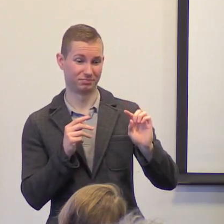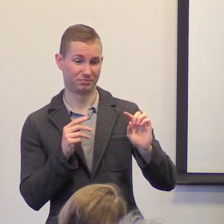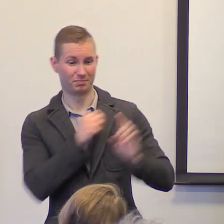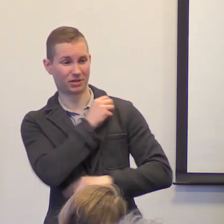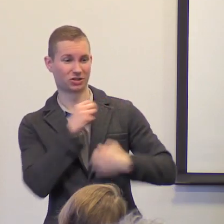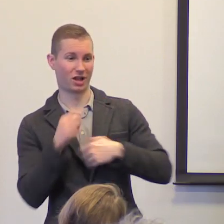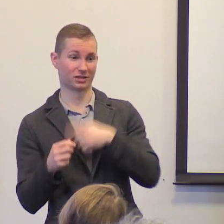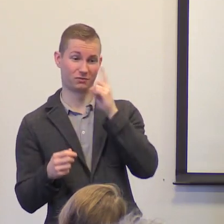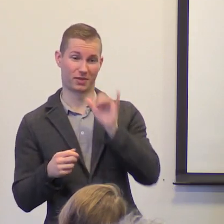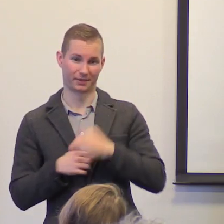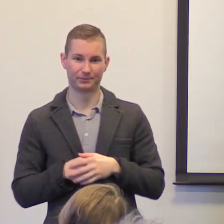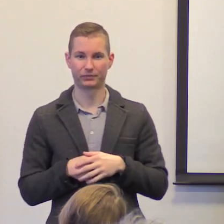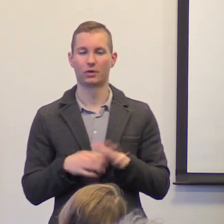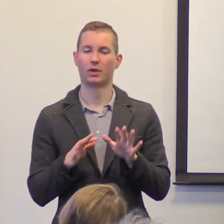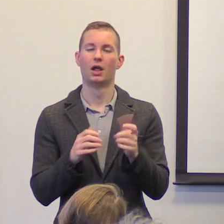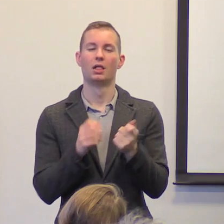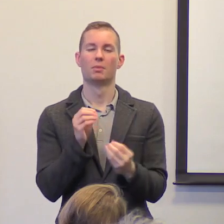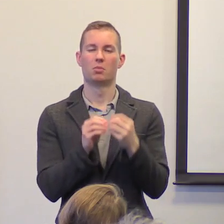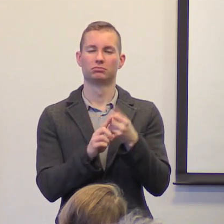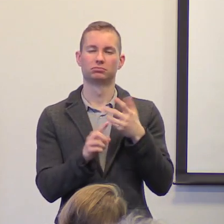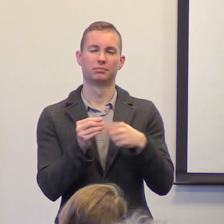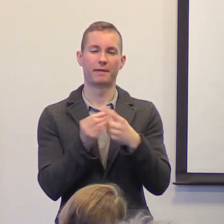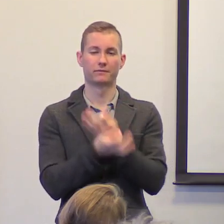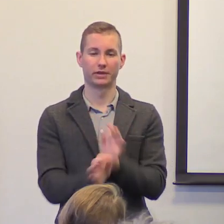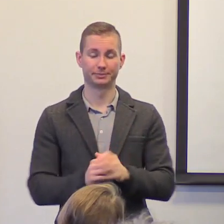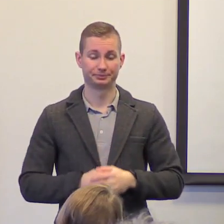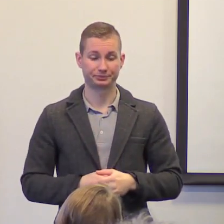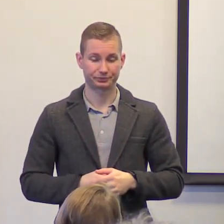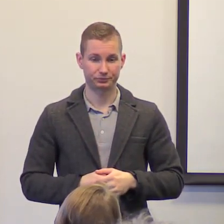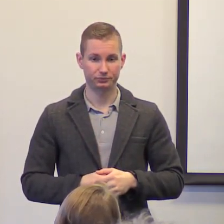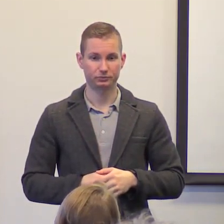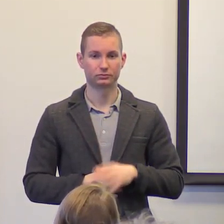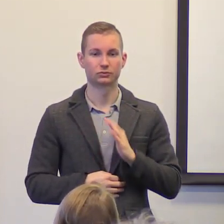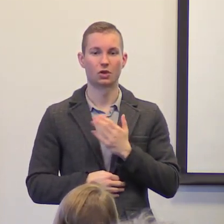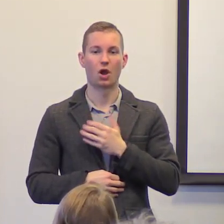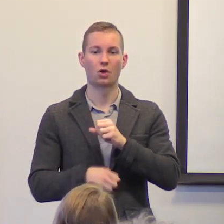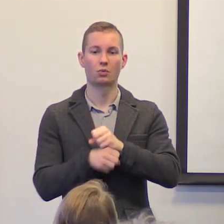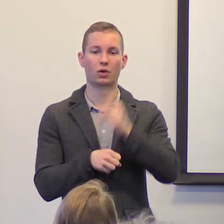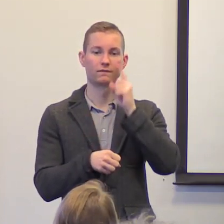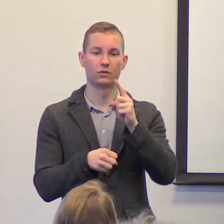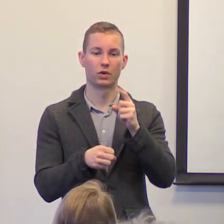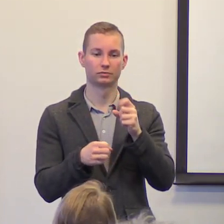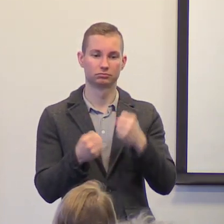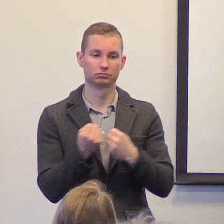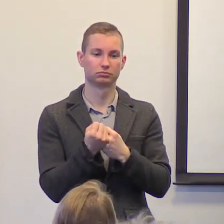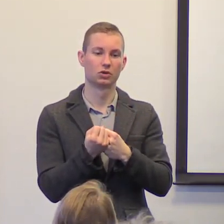Just a little bit more about freedom. Our work on behalf of reproductive freedom drew out of our defensive speech.